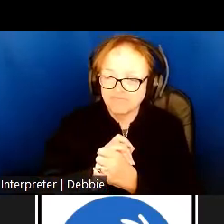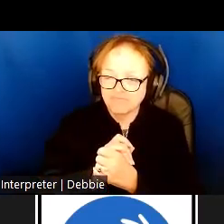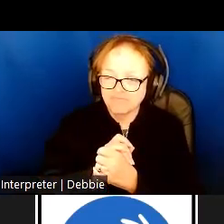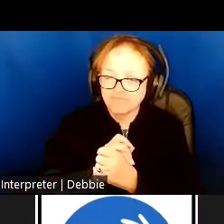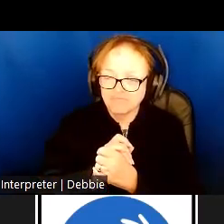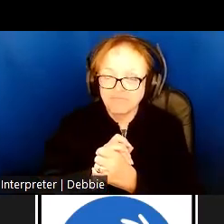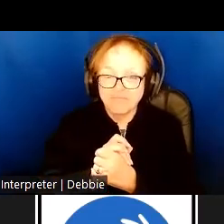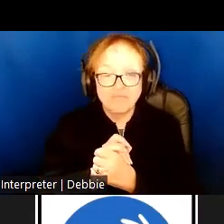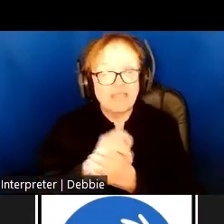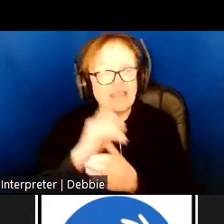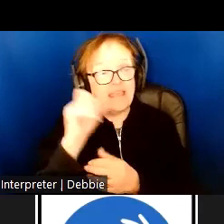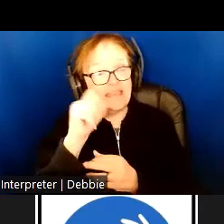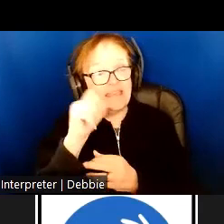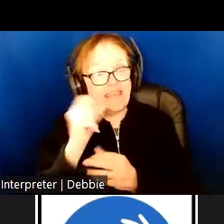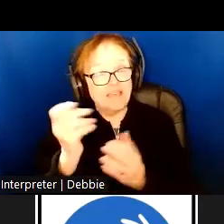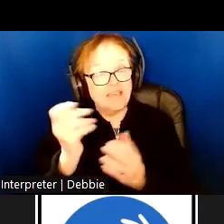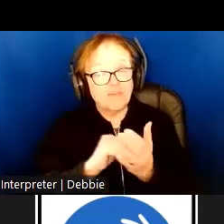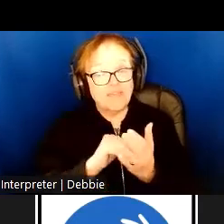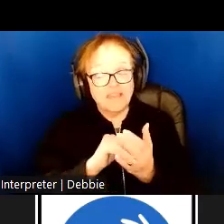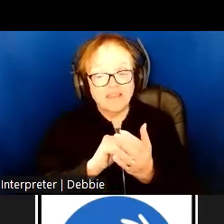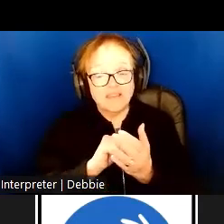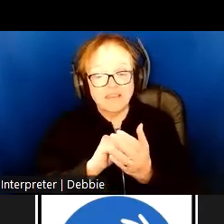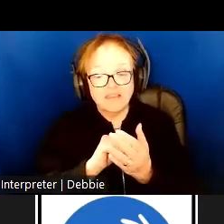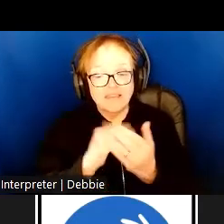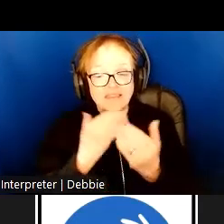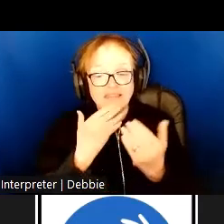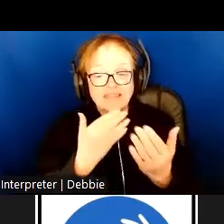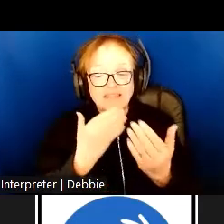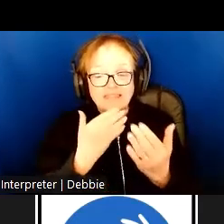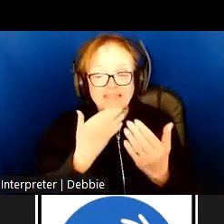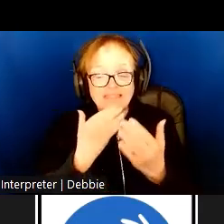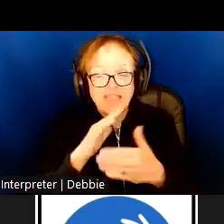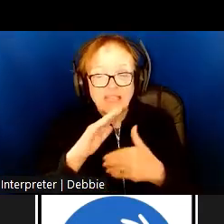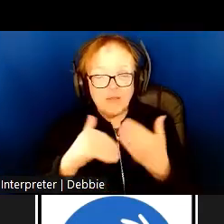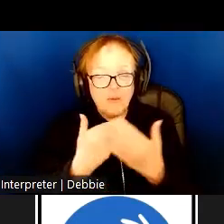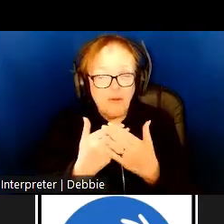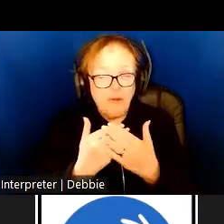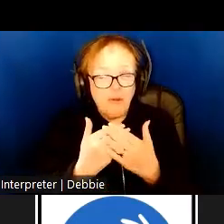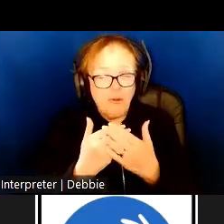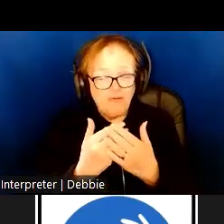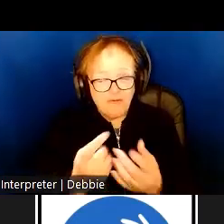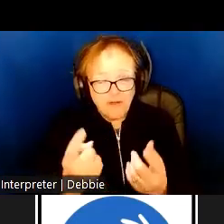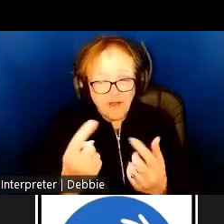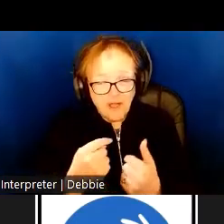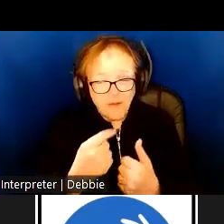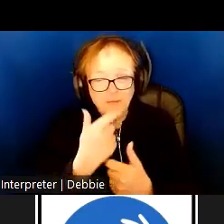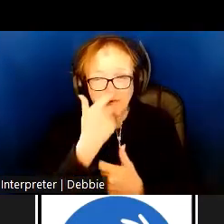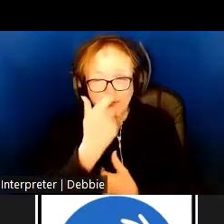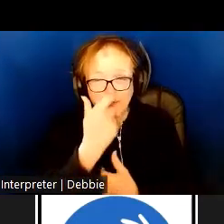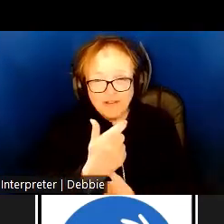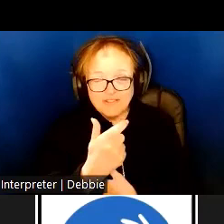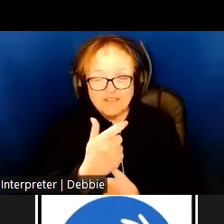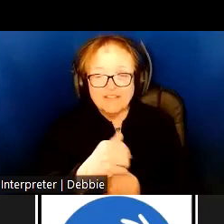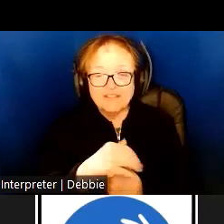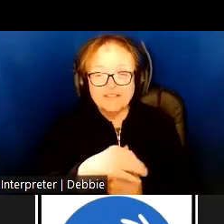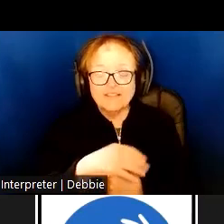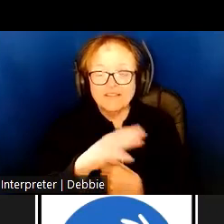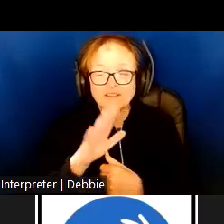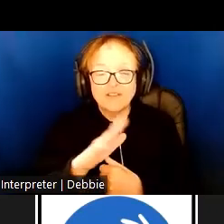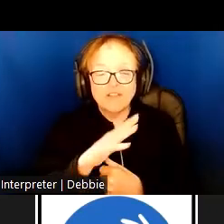So it looks like that’s all the questions we have for now. Again, please feel free to be in touch. Thank you for watching this presentation and for your interest in the New Jersey State